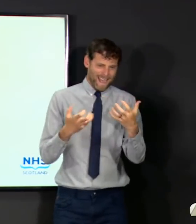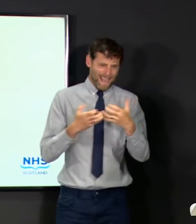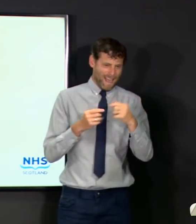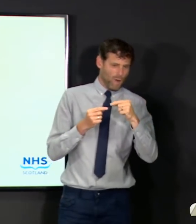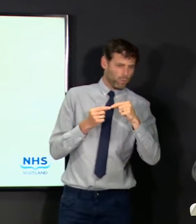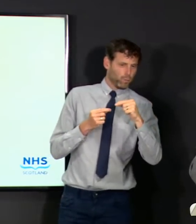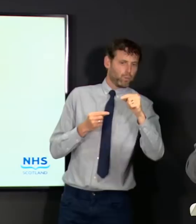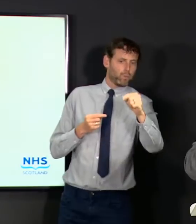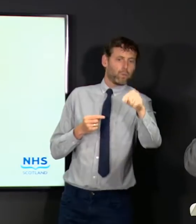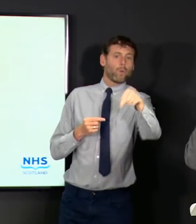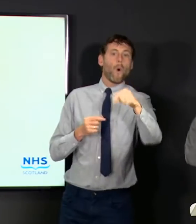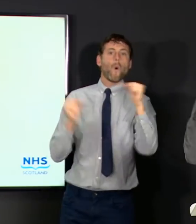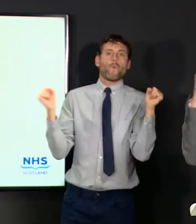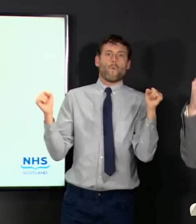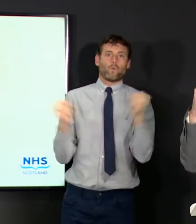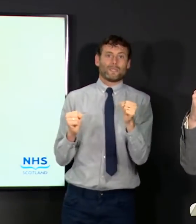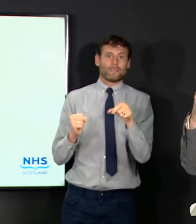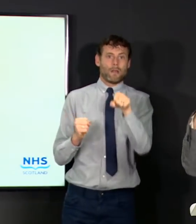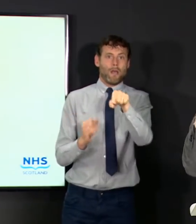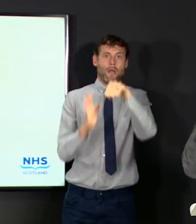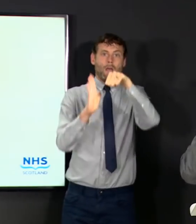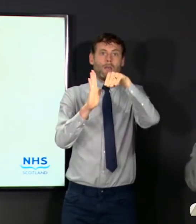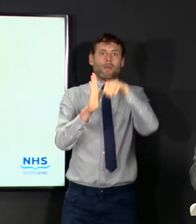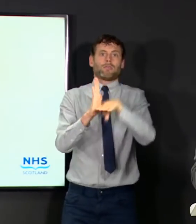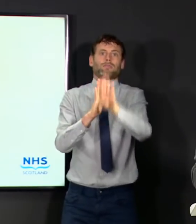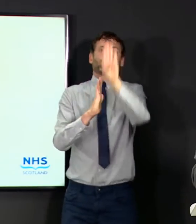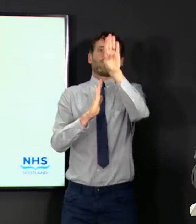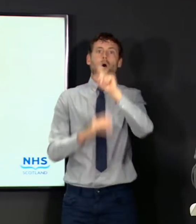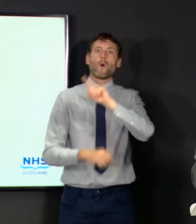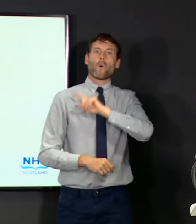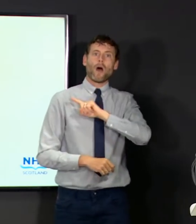weeks and months about how we stop that, when we're all much more indoors, when we have